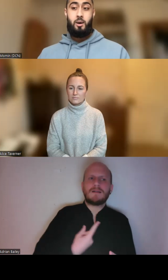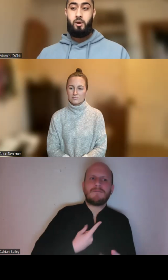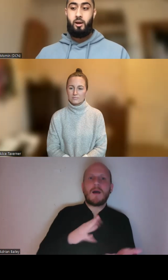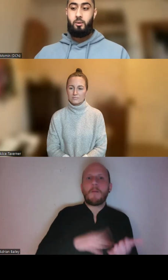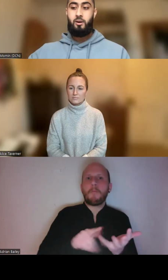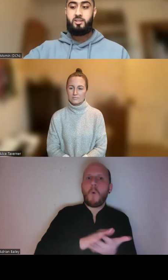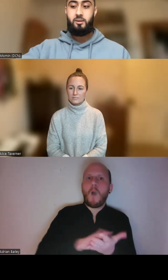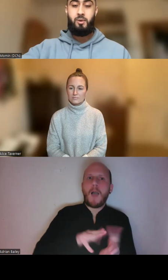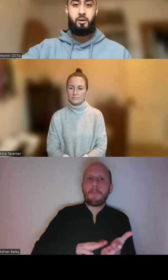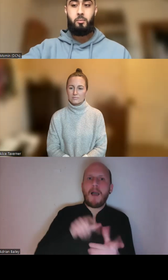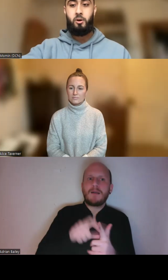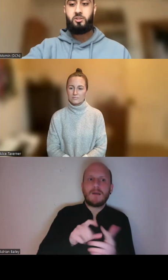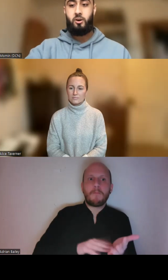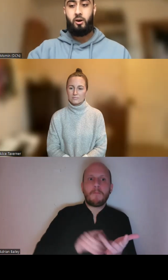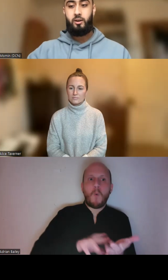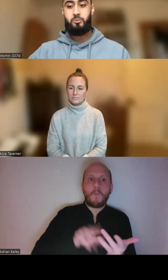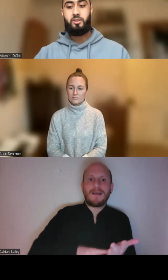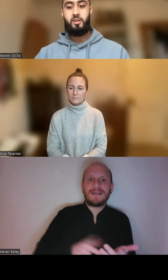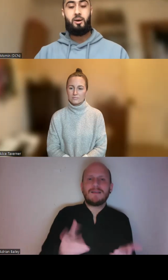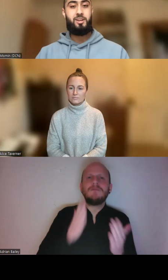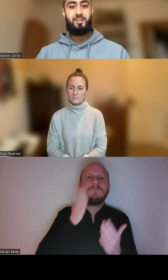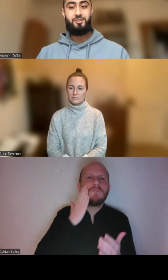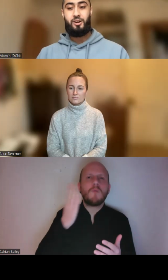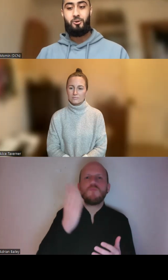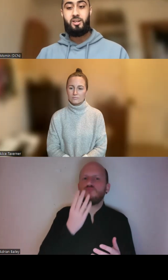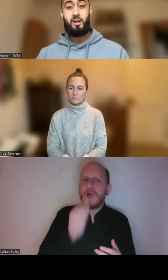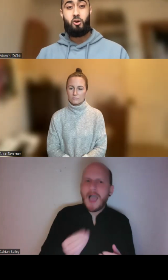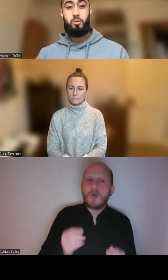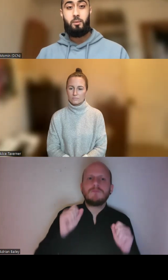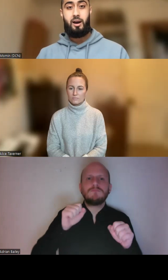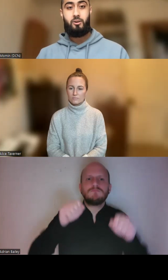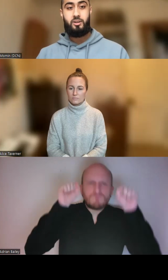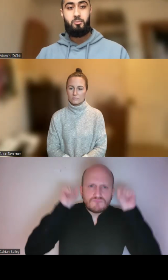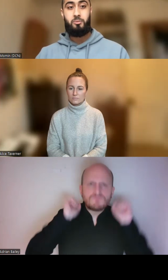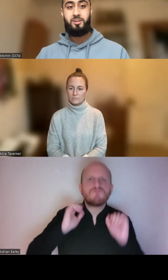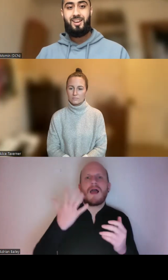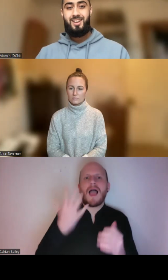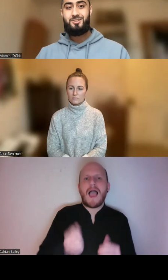I'm a brown-skinned man, buzz cut with a beard, a grey hoodie, and I've got a blurred background at the moment.